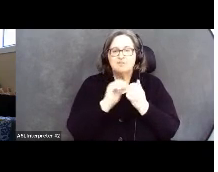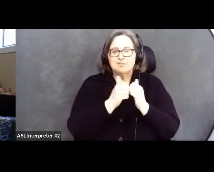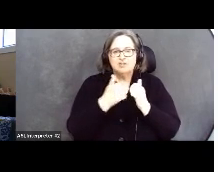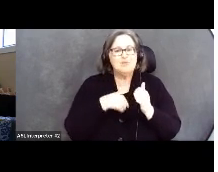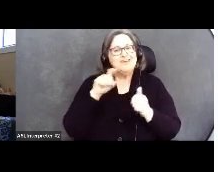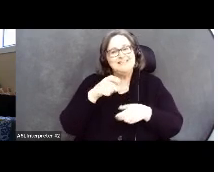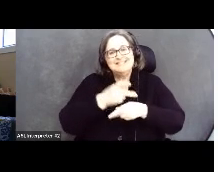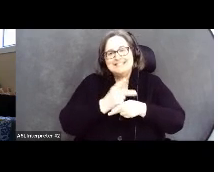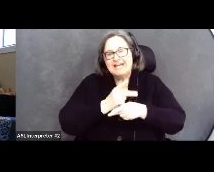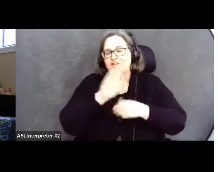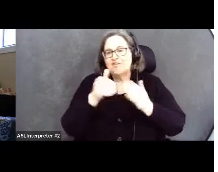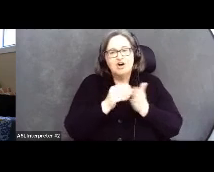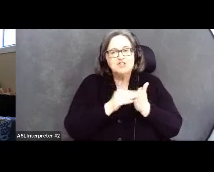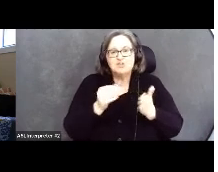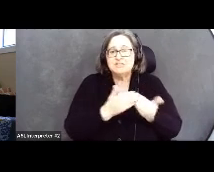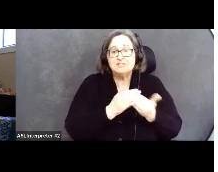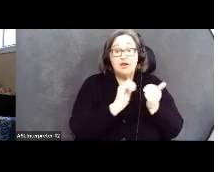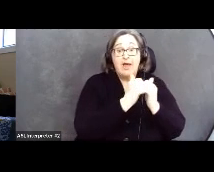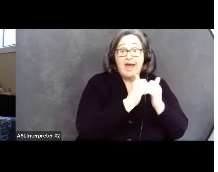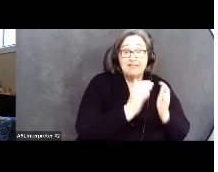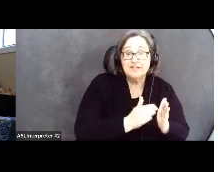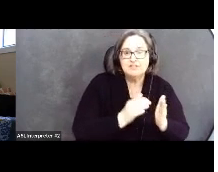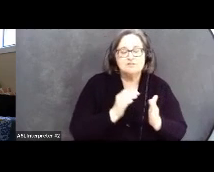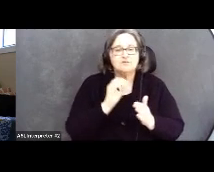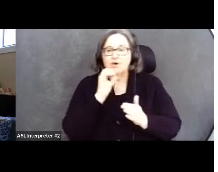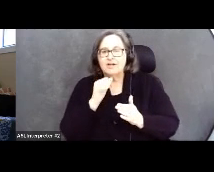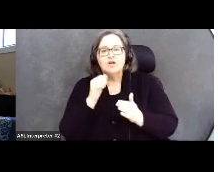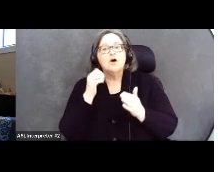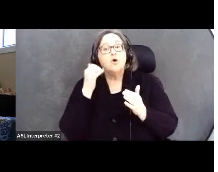whether athletes or not and whether they fall under the return to play legislation.